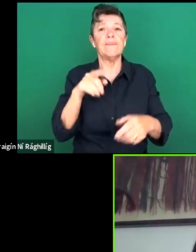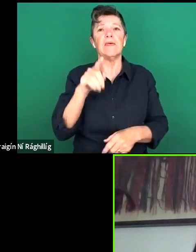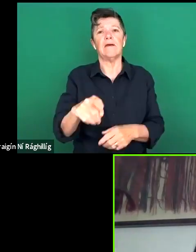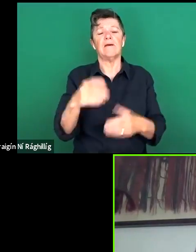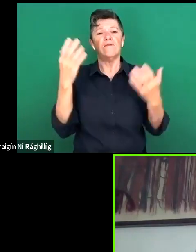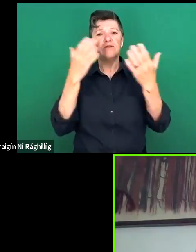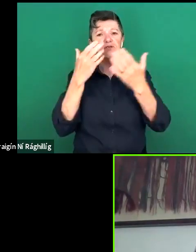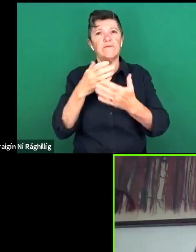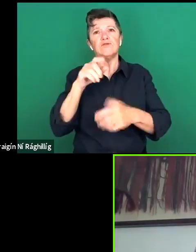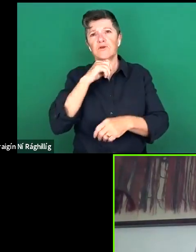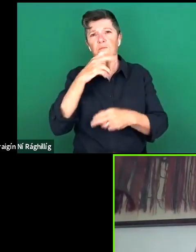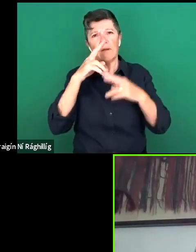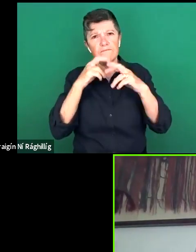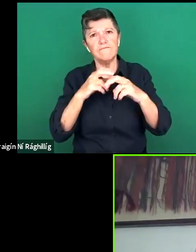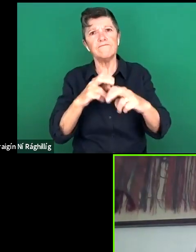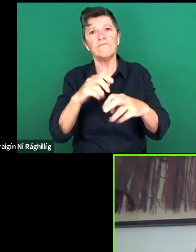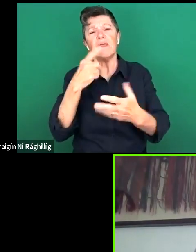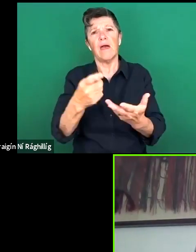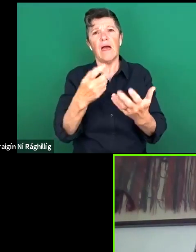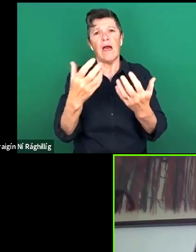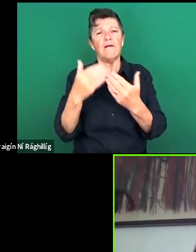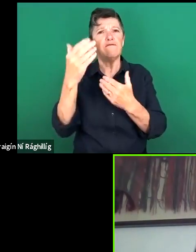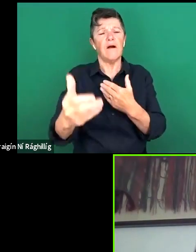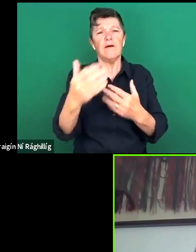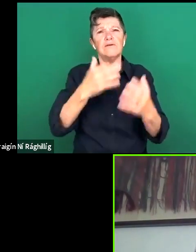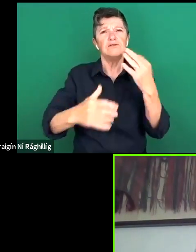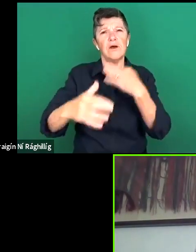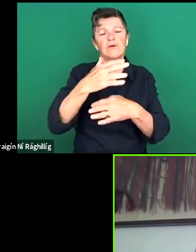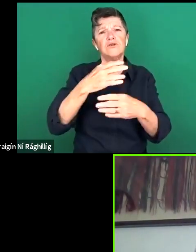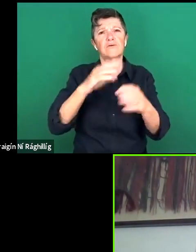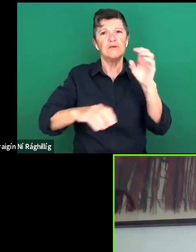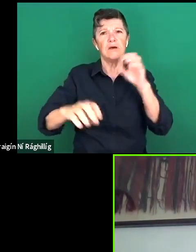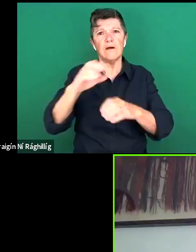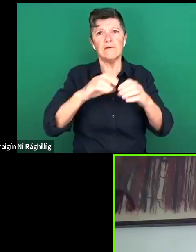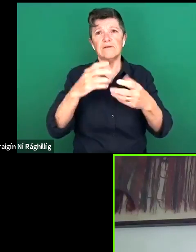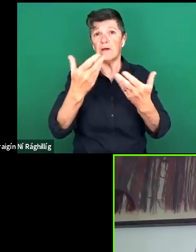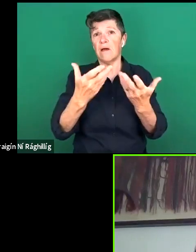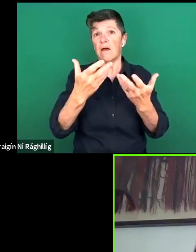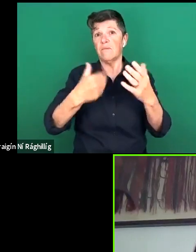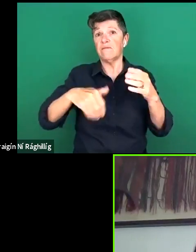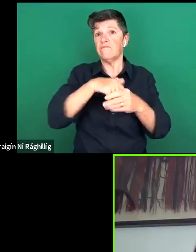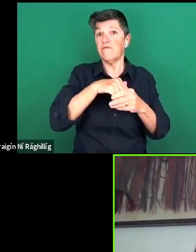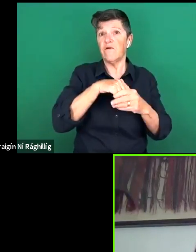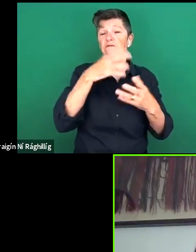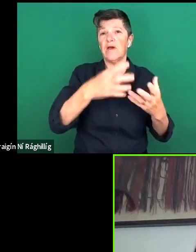compelling speaker. She's Professor Of postcolonial and de-colonial studies